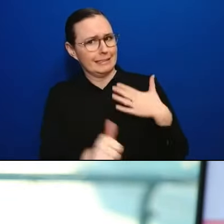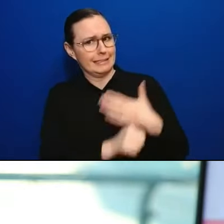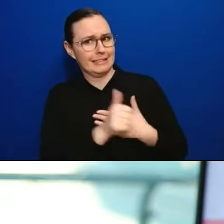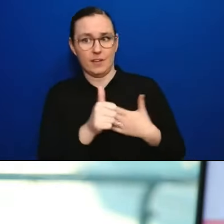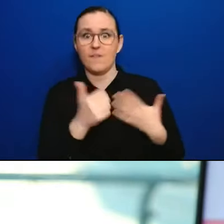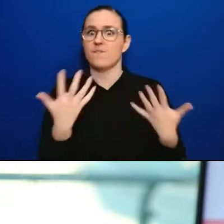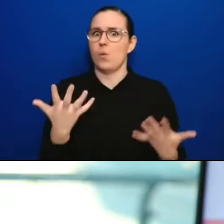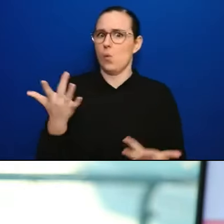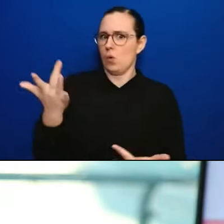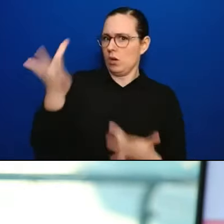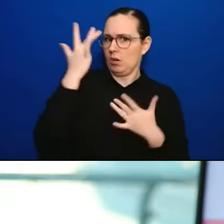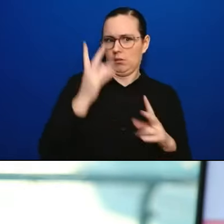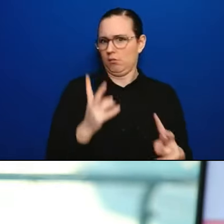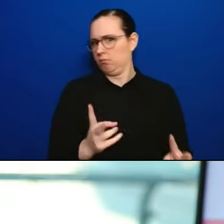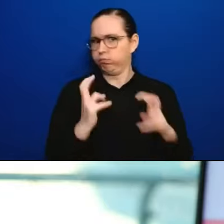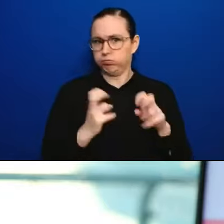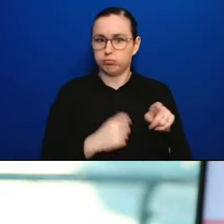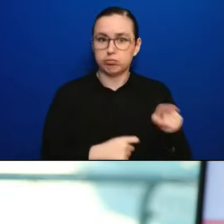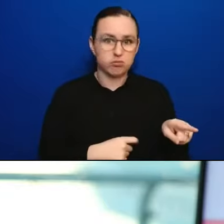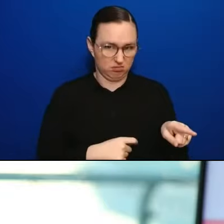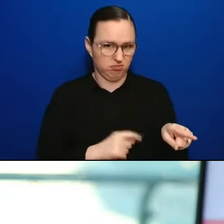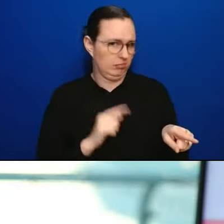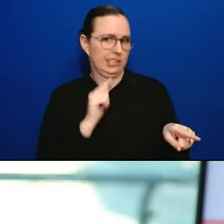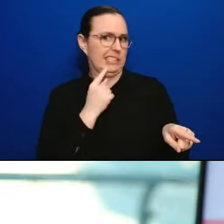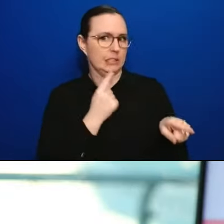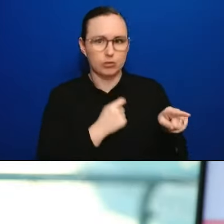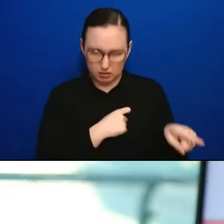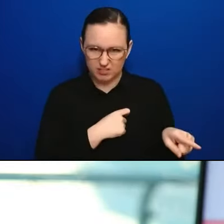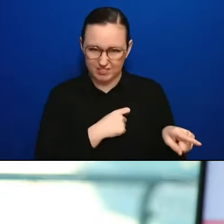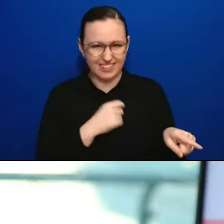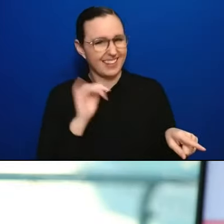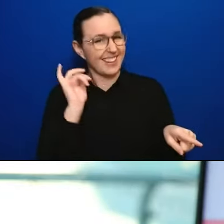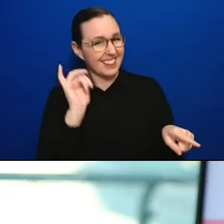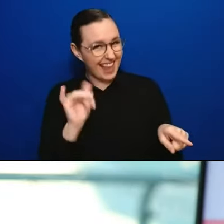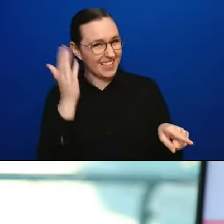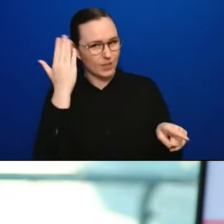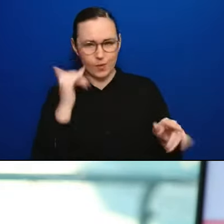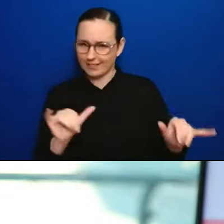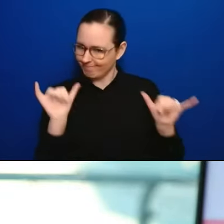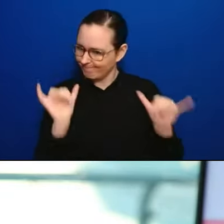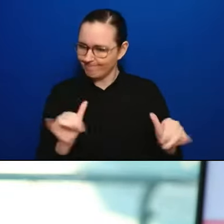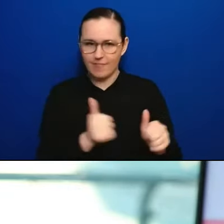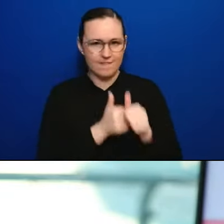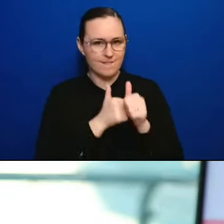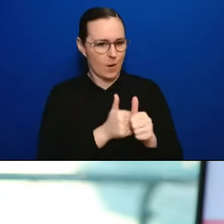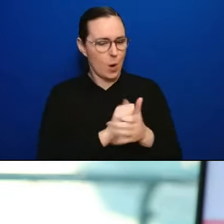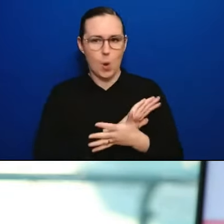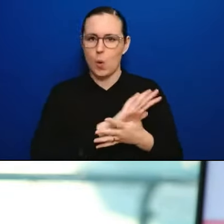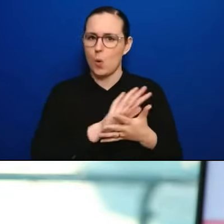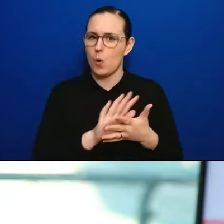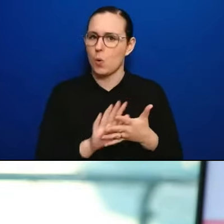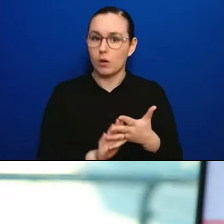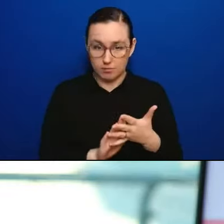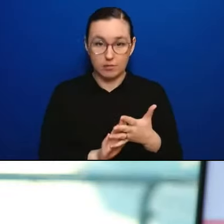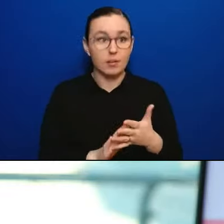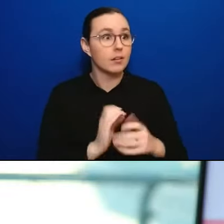whether it's in the community, in long-term care, in hospital.